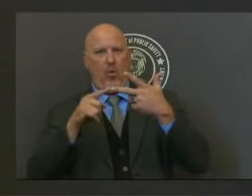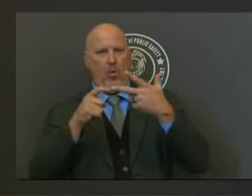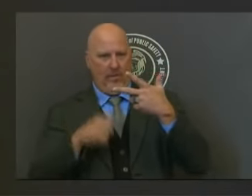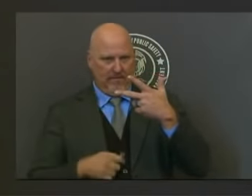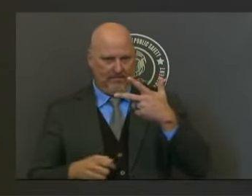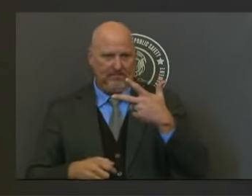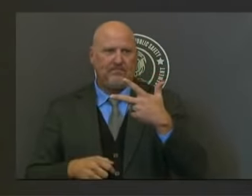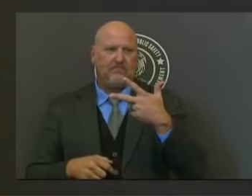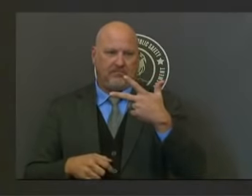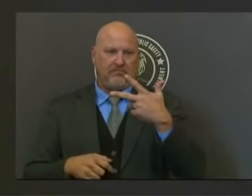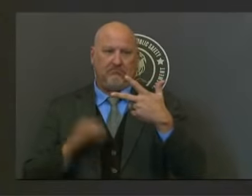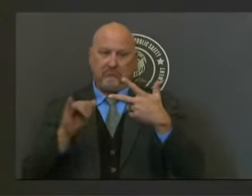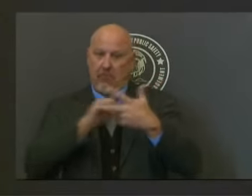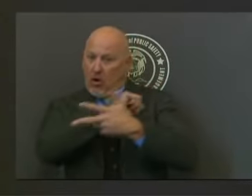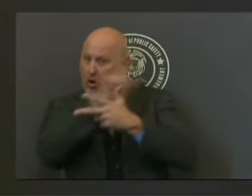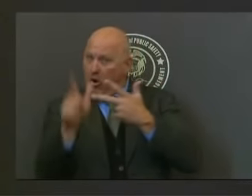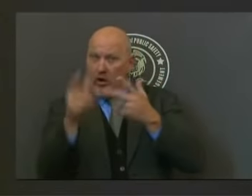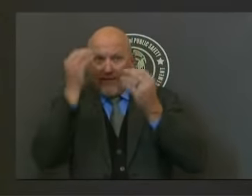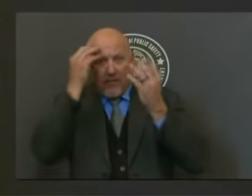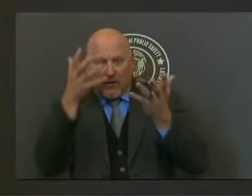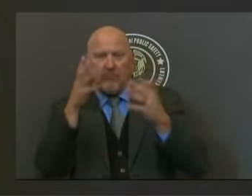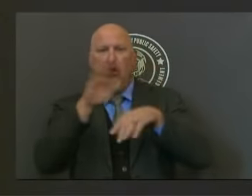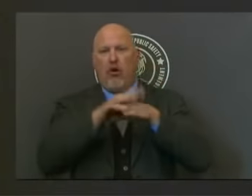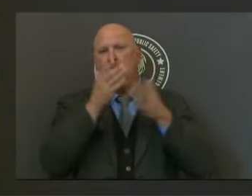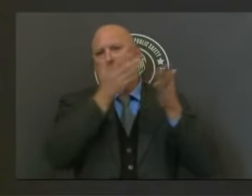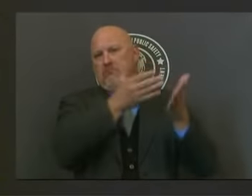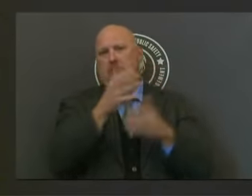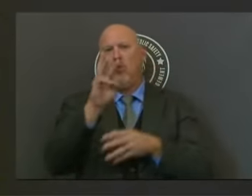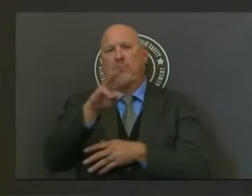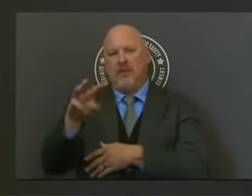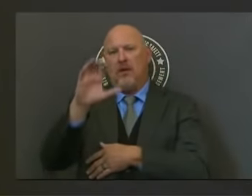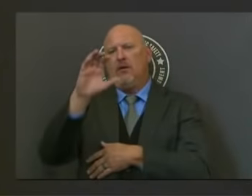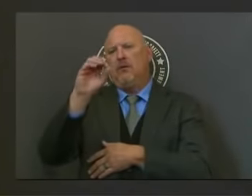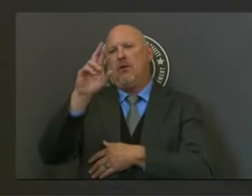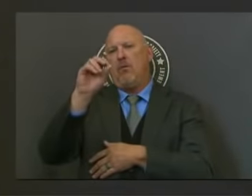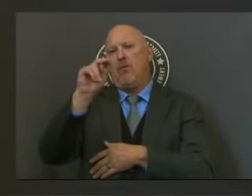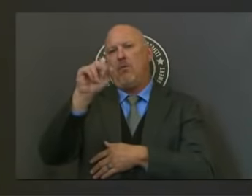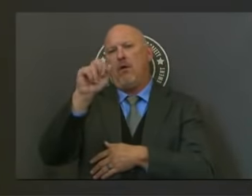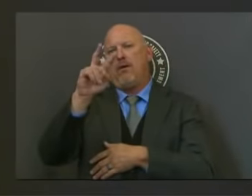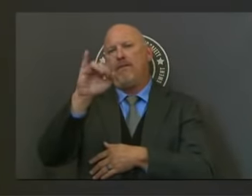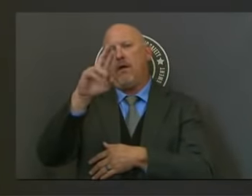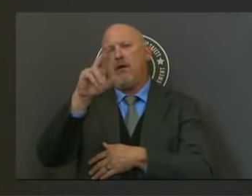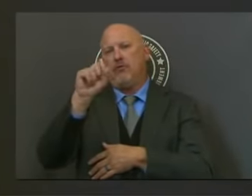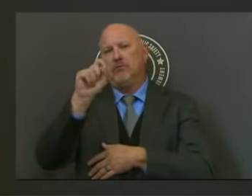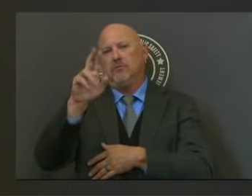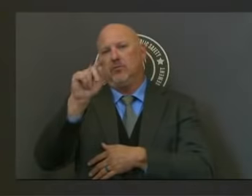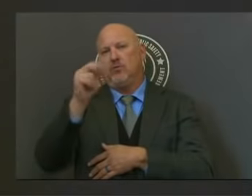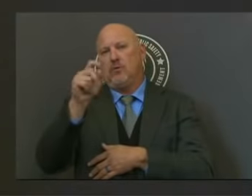there